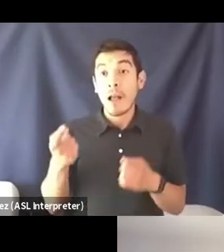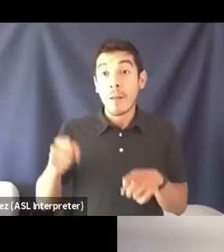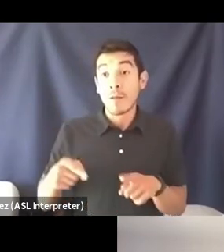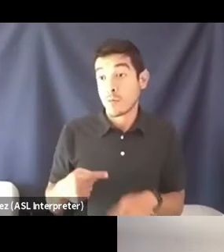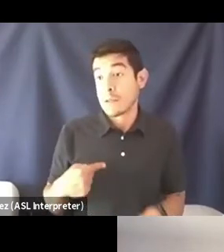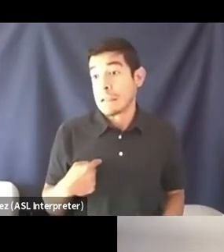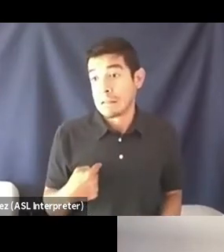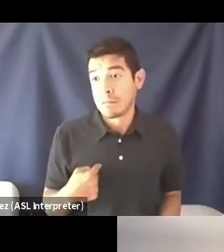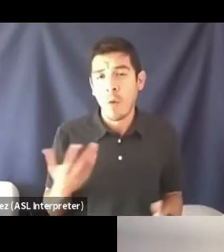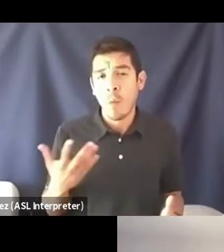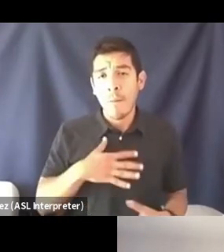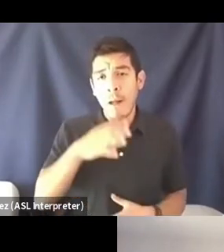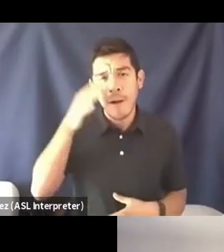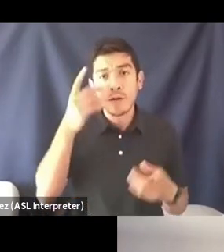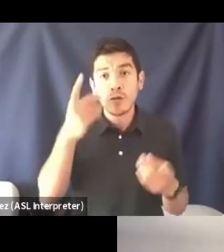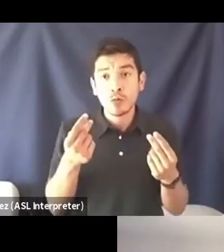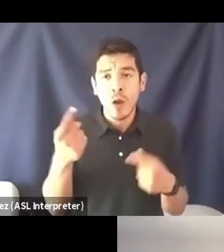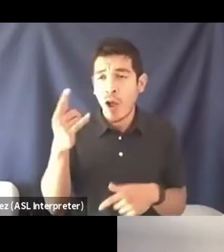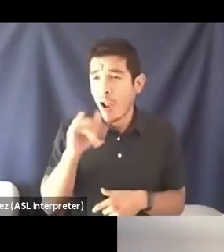What my parents would look like.